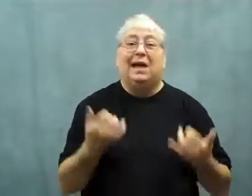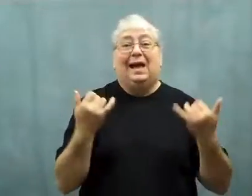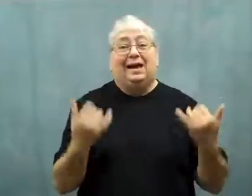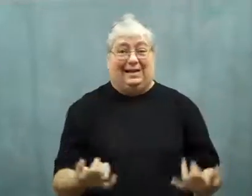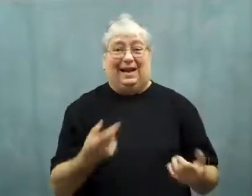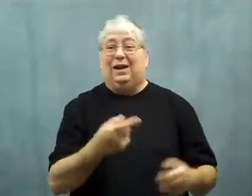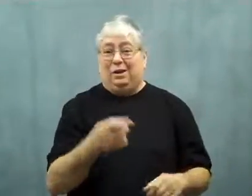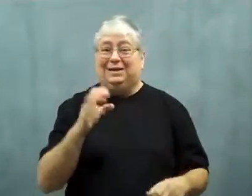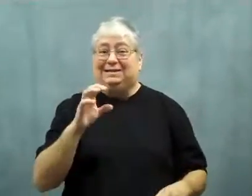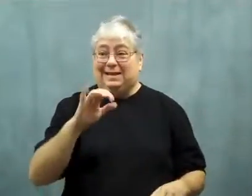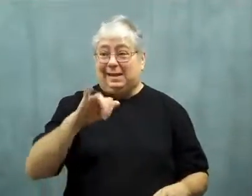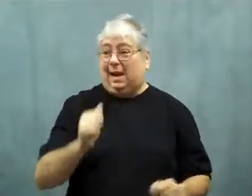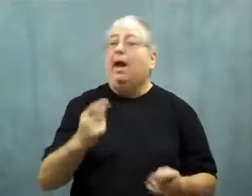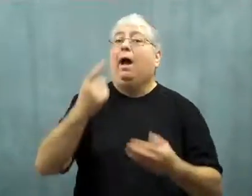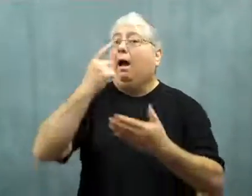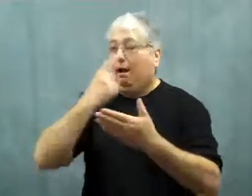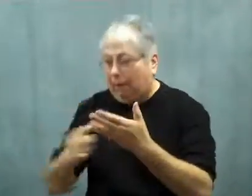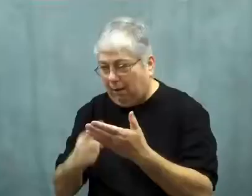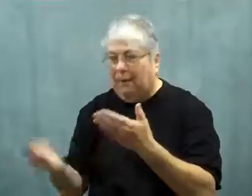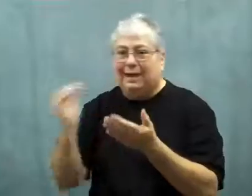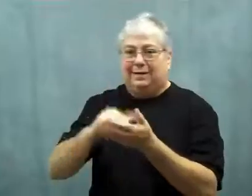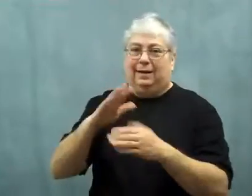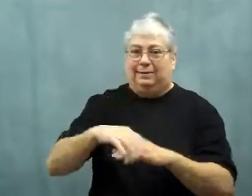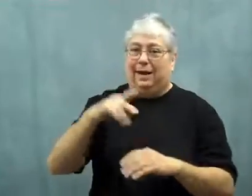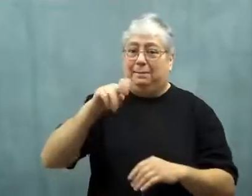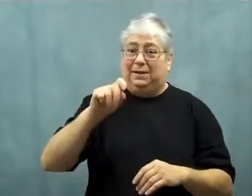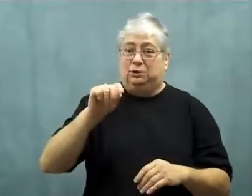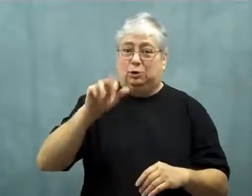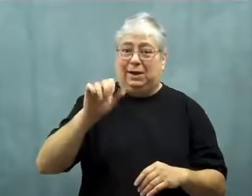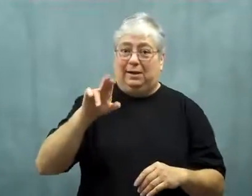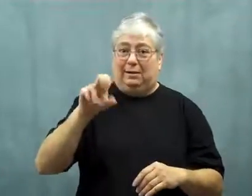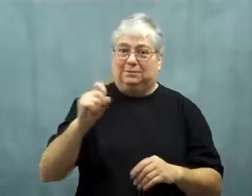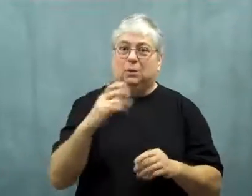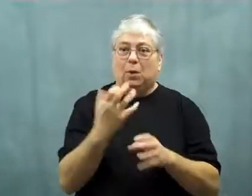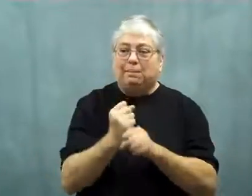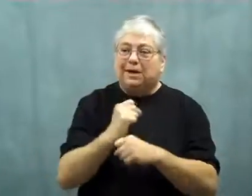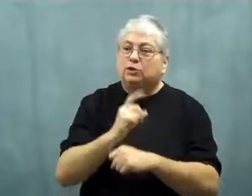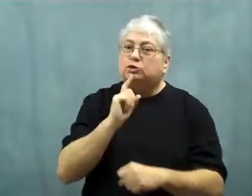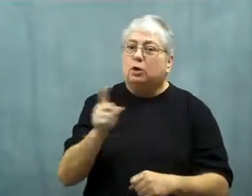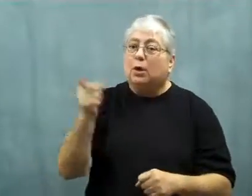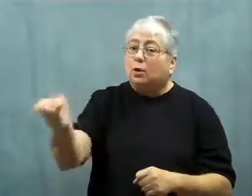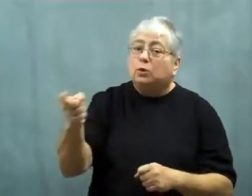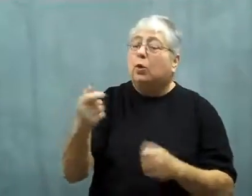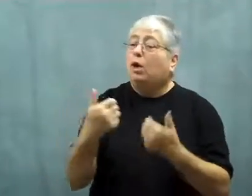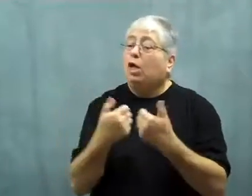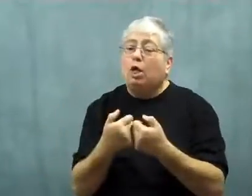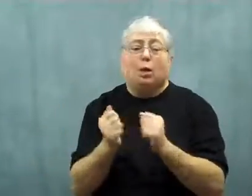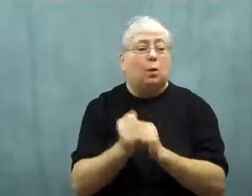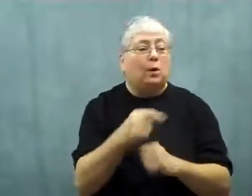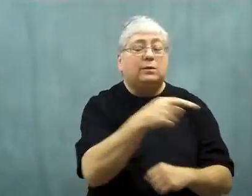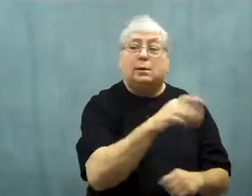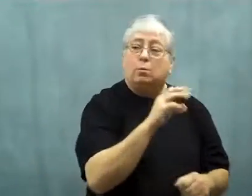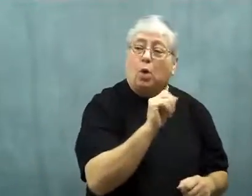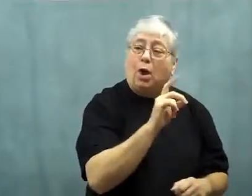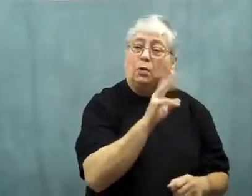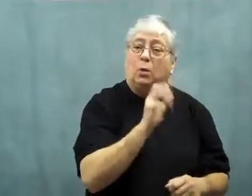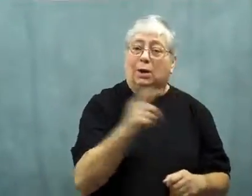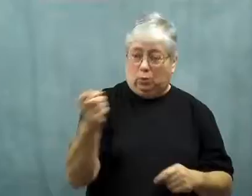The CIA is again investigating Petraeus to make sure